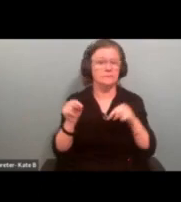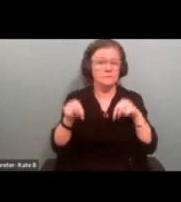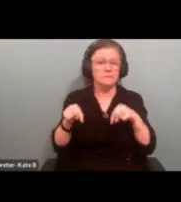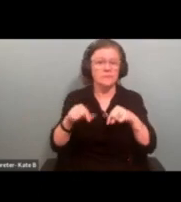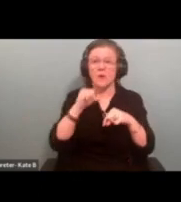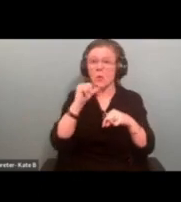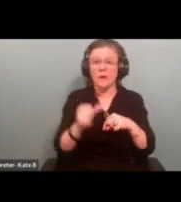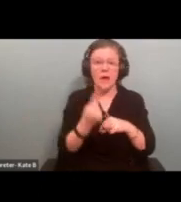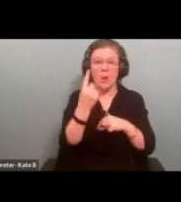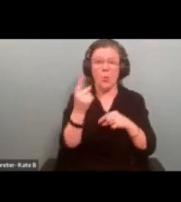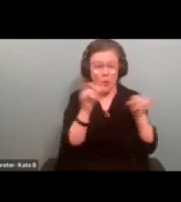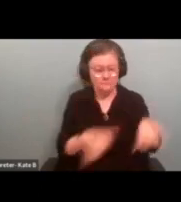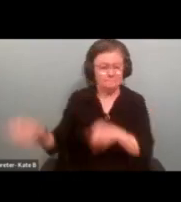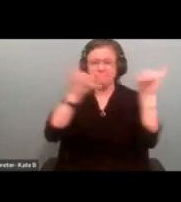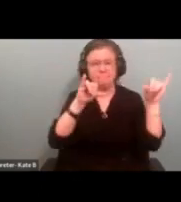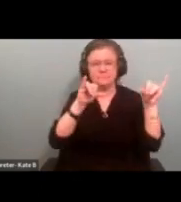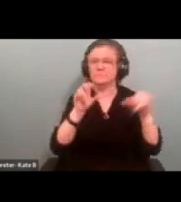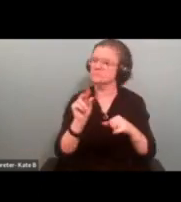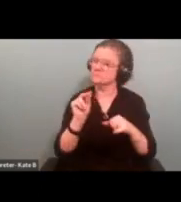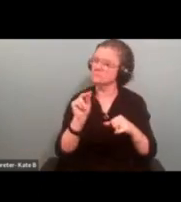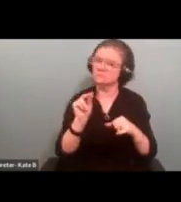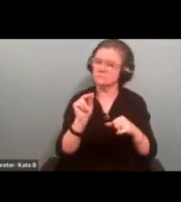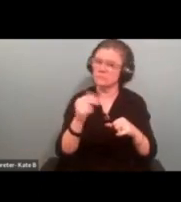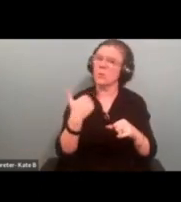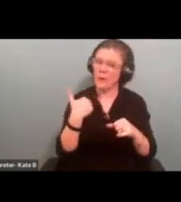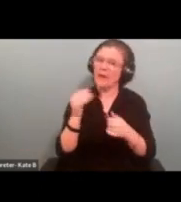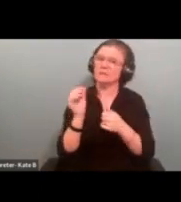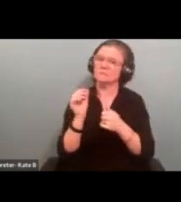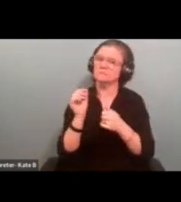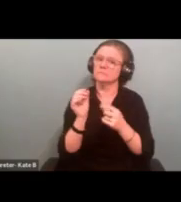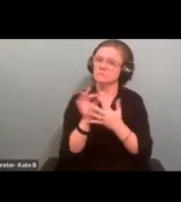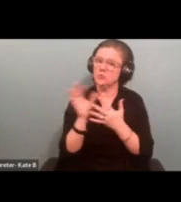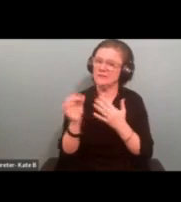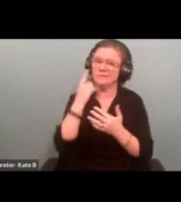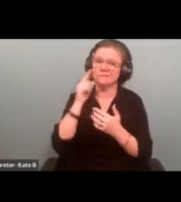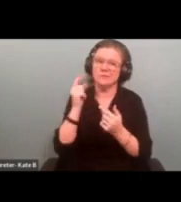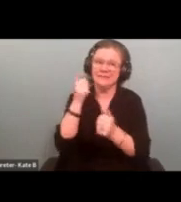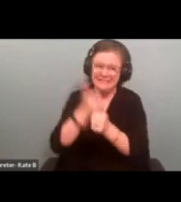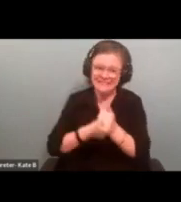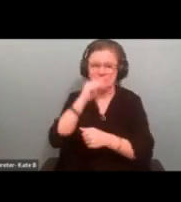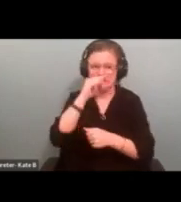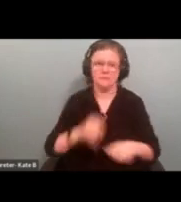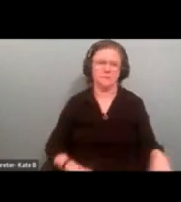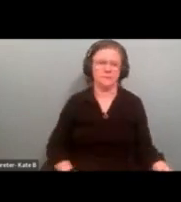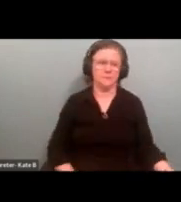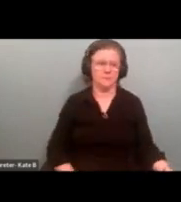cutter list of services. So why